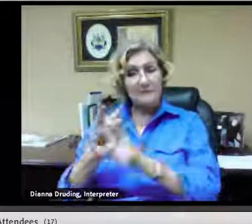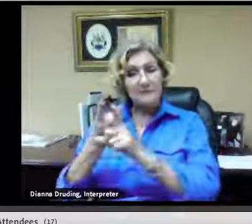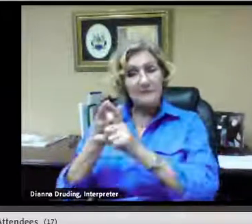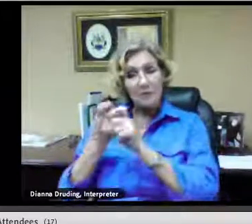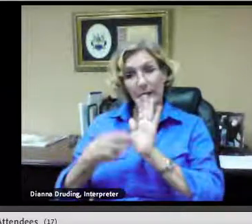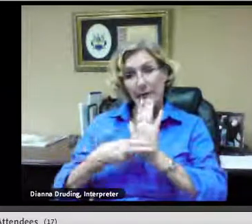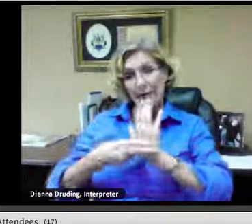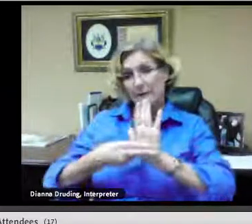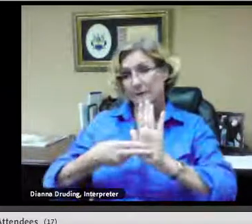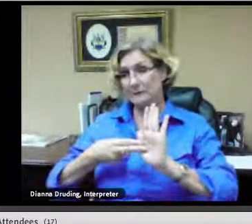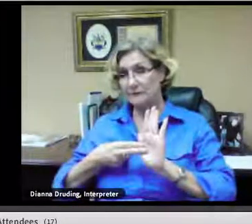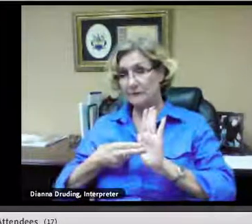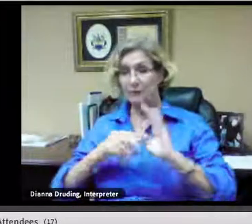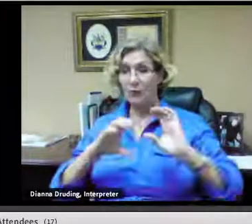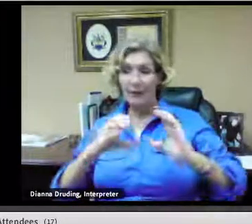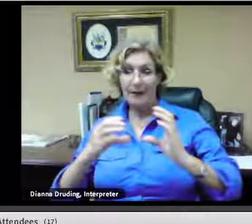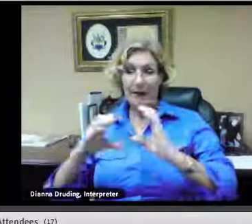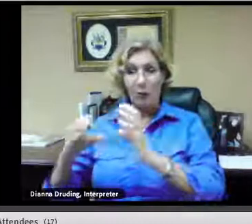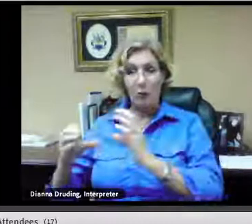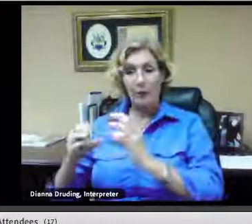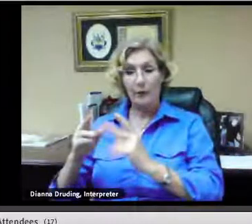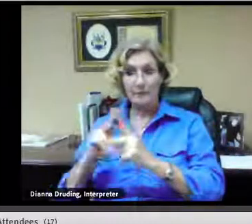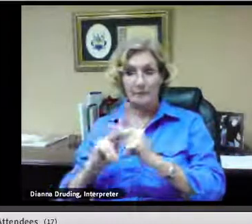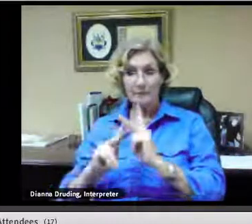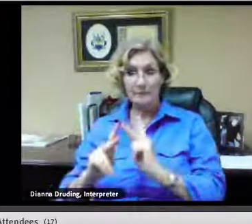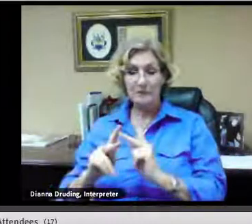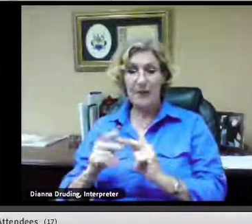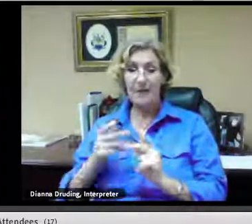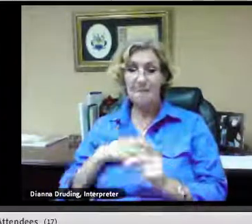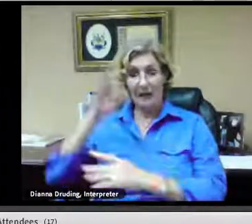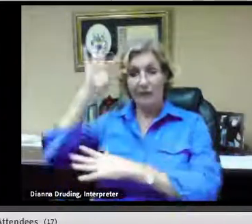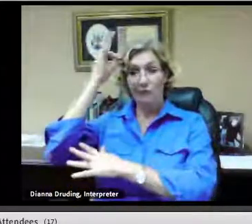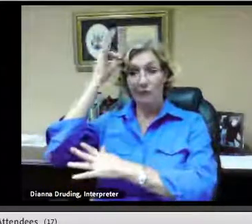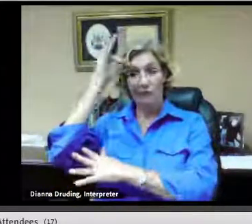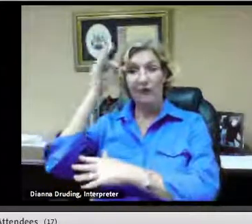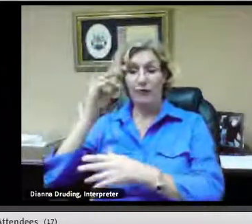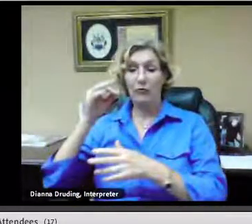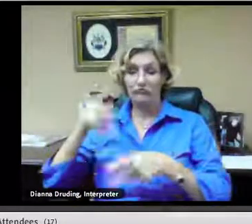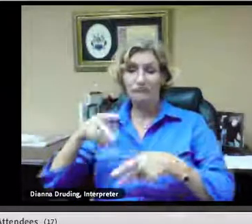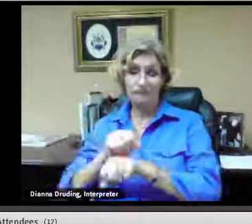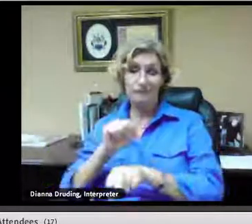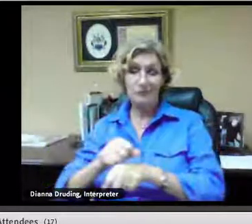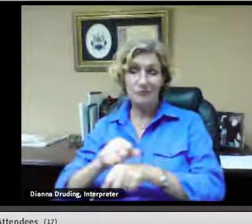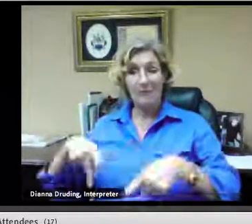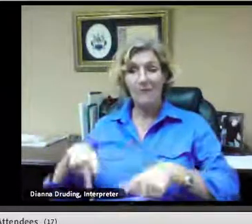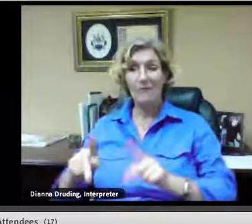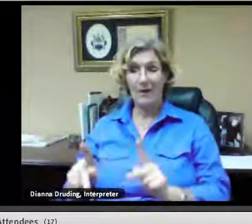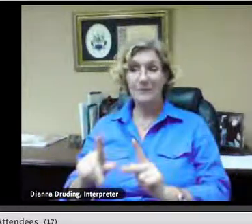to attend a conference on deaf culture and violence because the program I was working in was